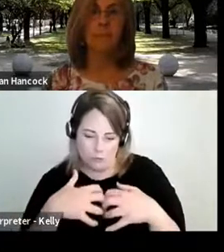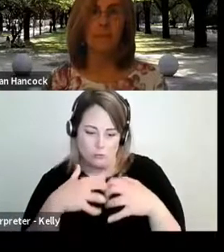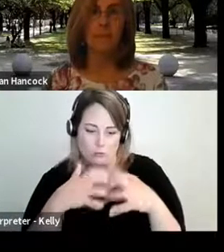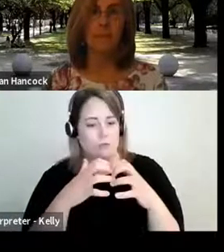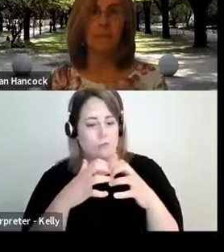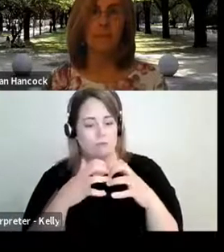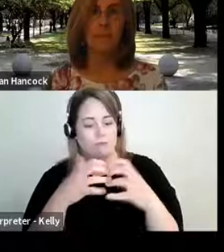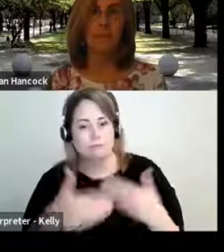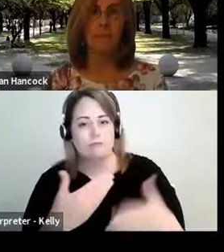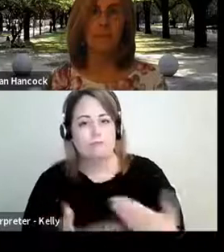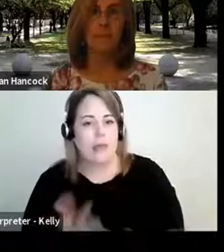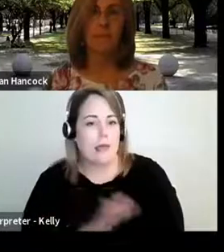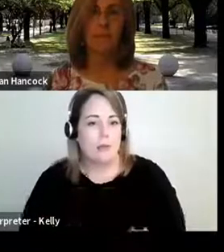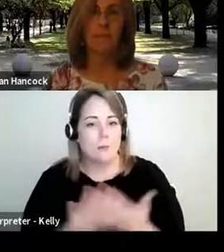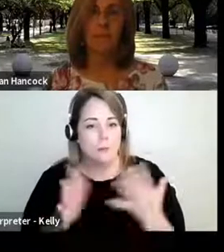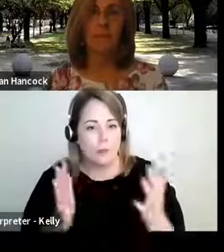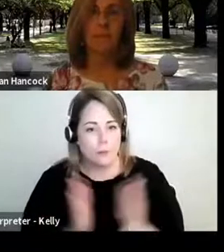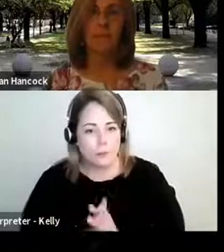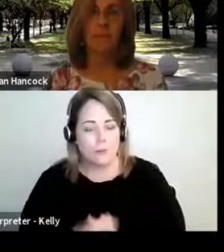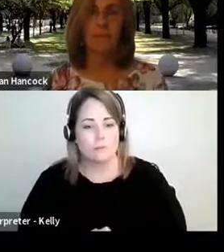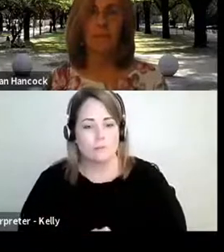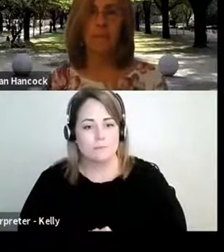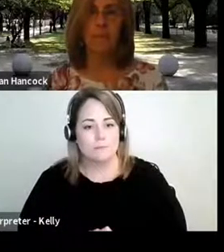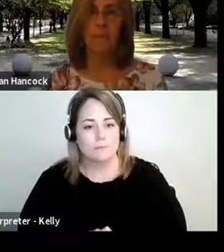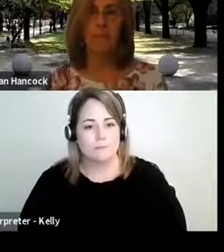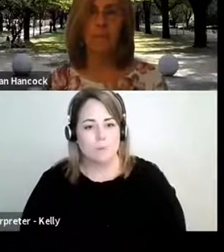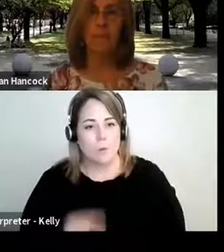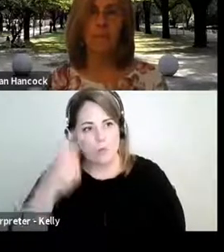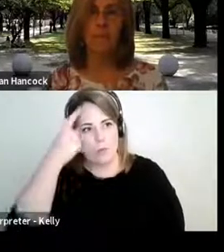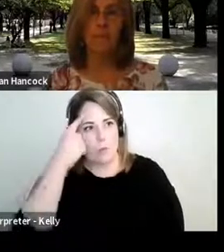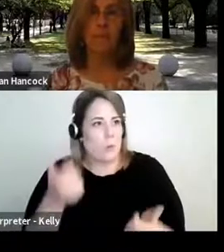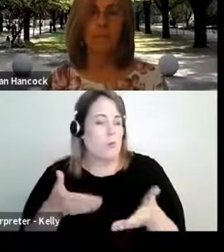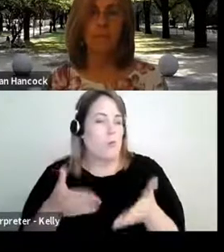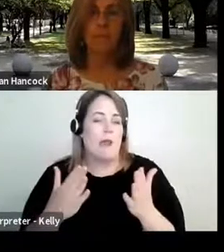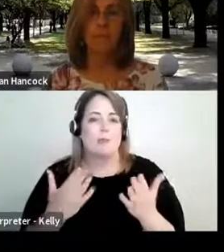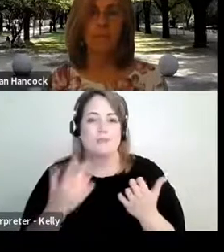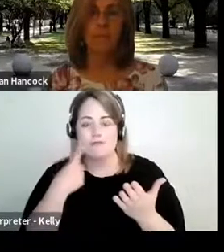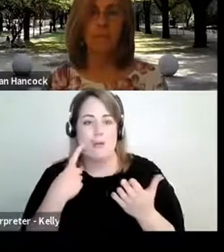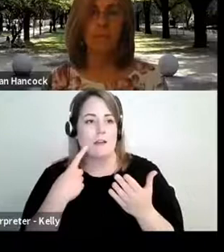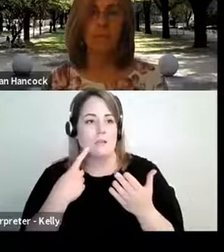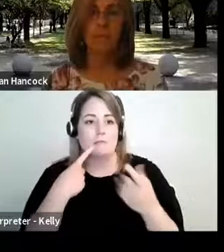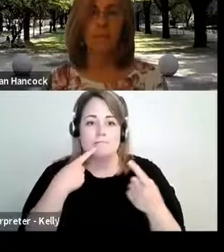of the best ways of giving as many organisations and as many as people as possible that information